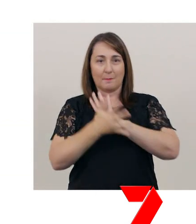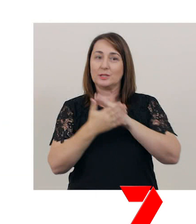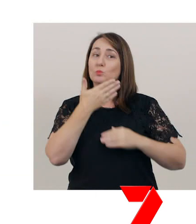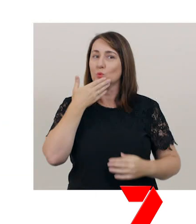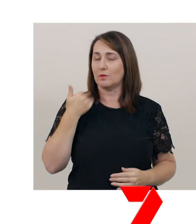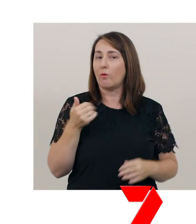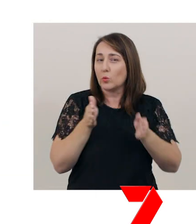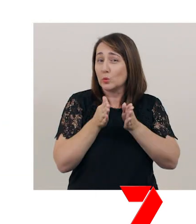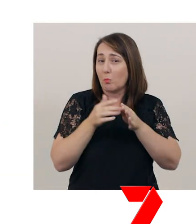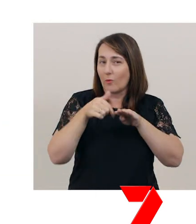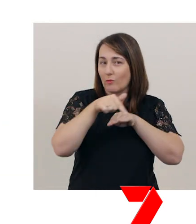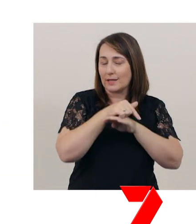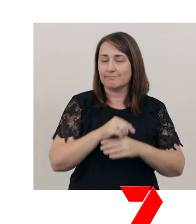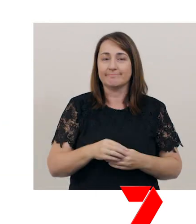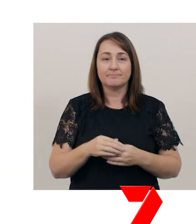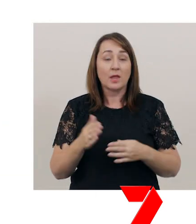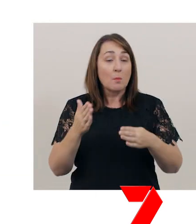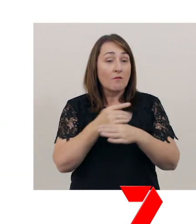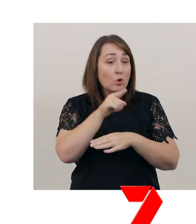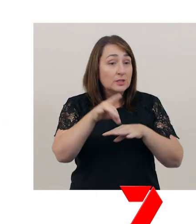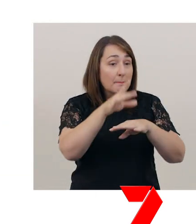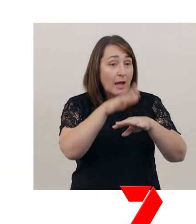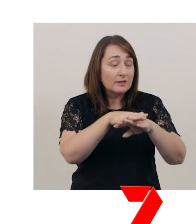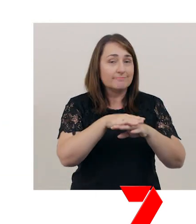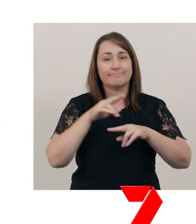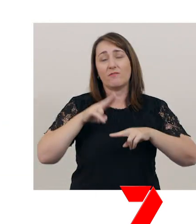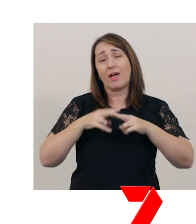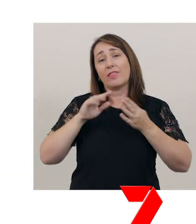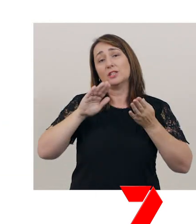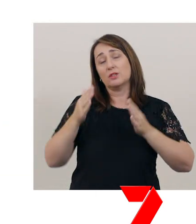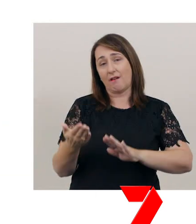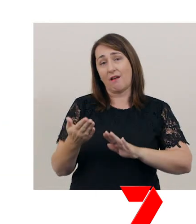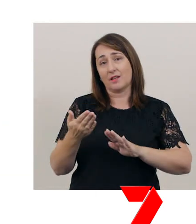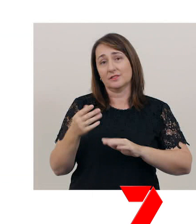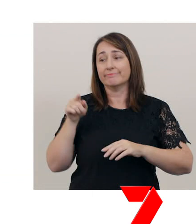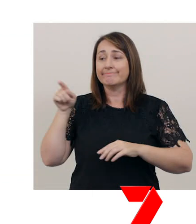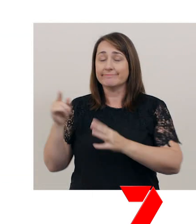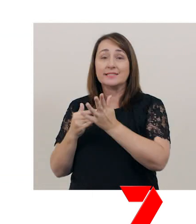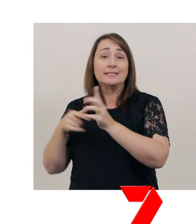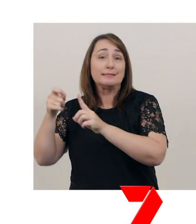Before Ye Xian grew to be married, Chief Wu died, leaving Ye Xian to be reared by her step-mother.